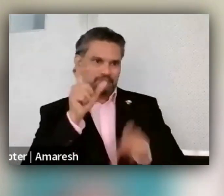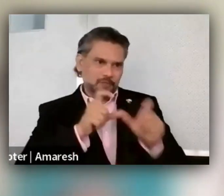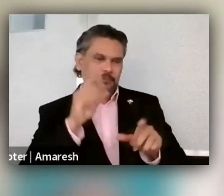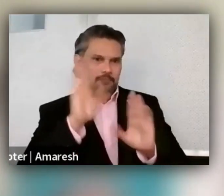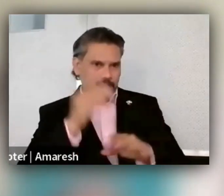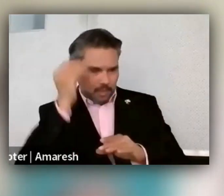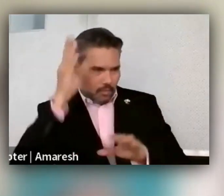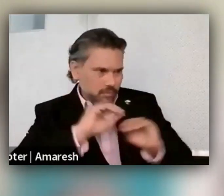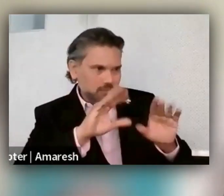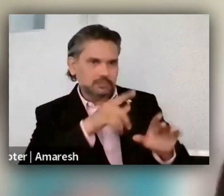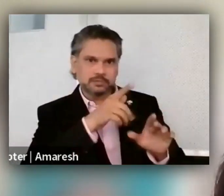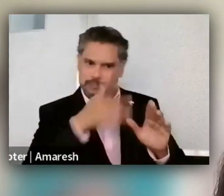to like, oh, this is important.